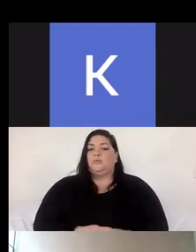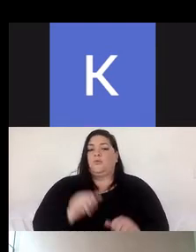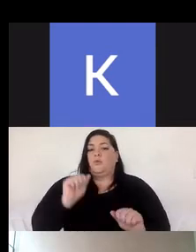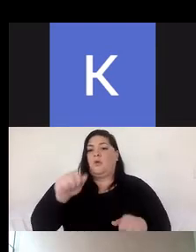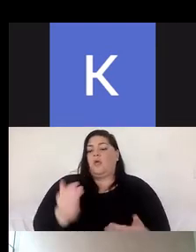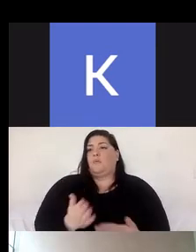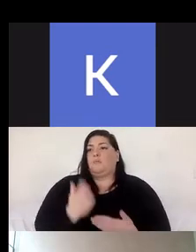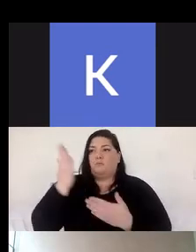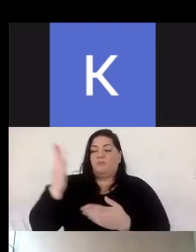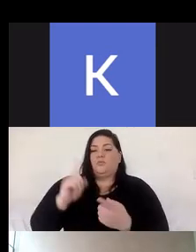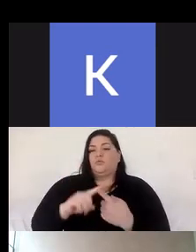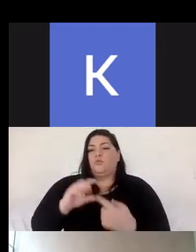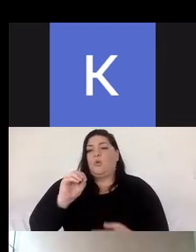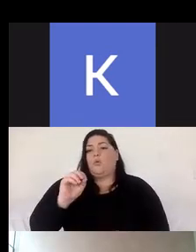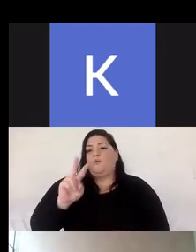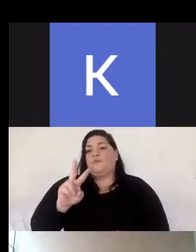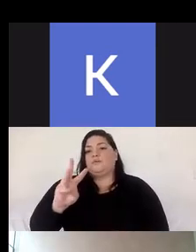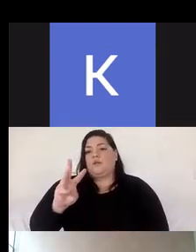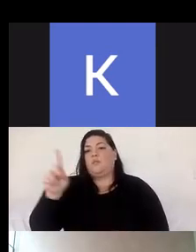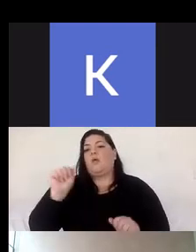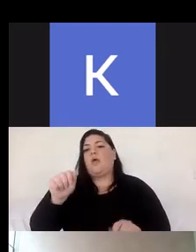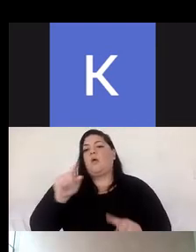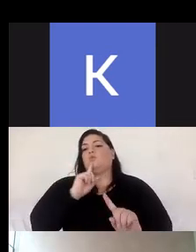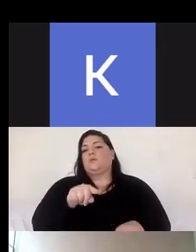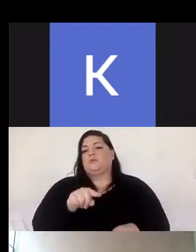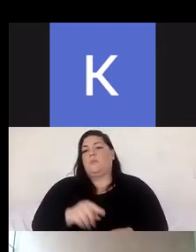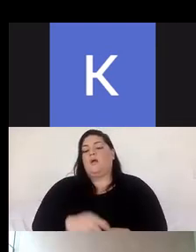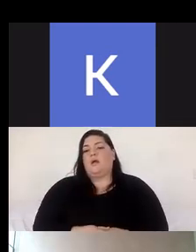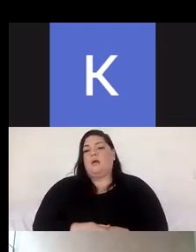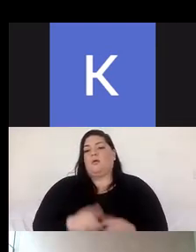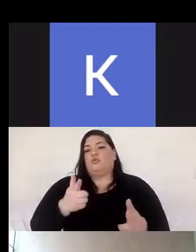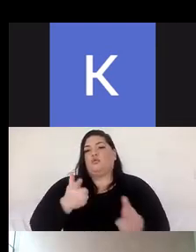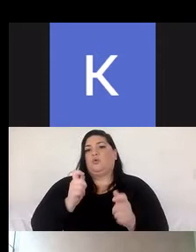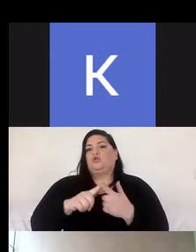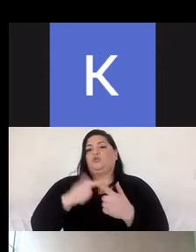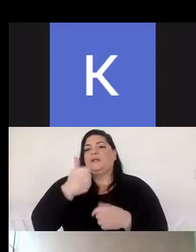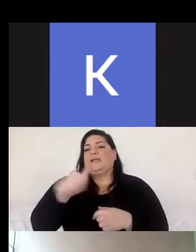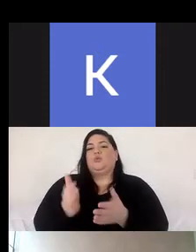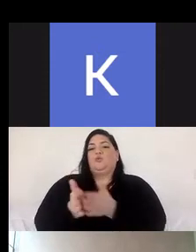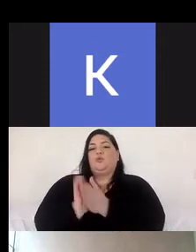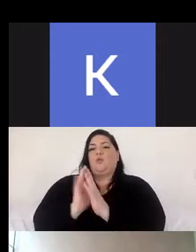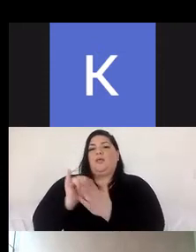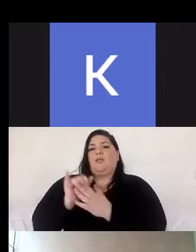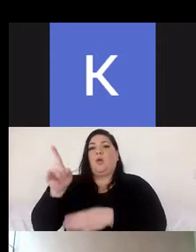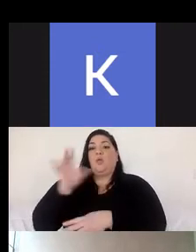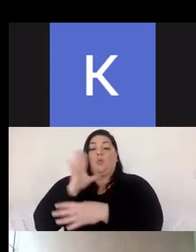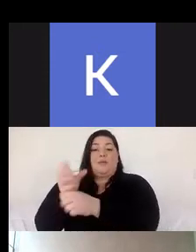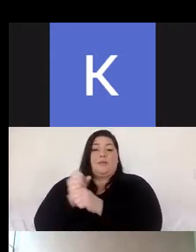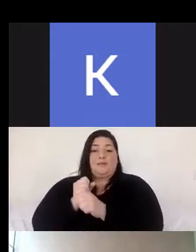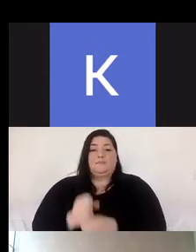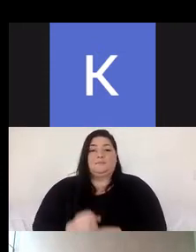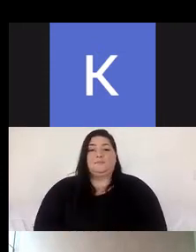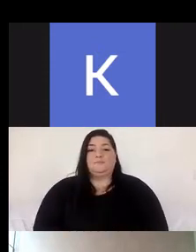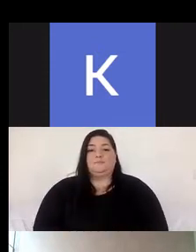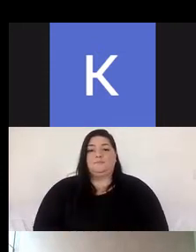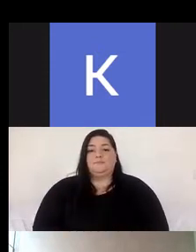to OVW so that they can respond quickly to those requests that they're getting.